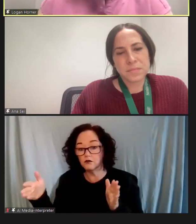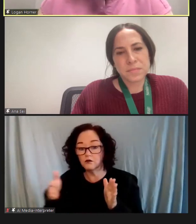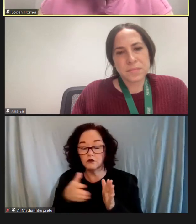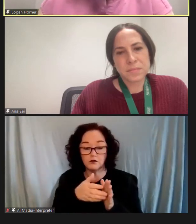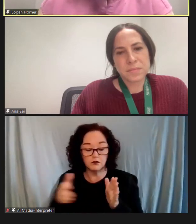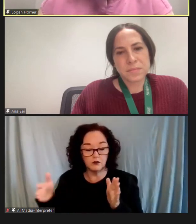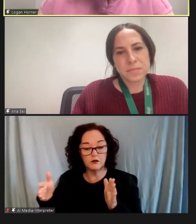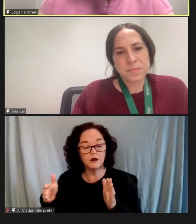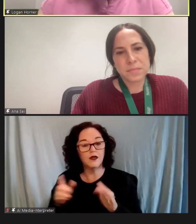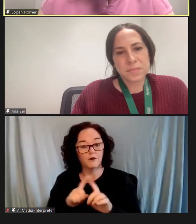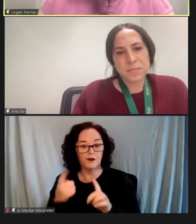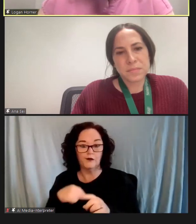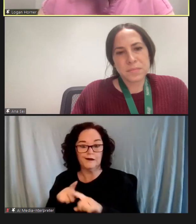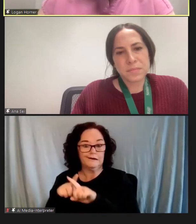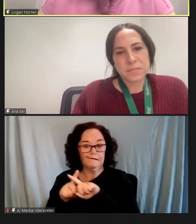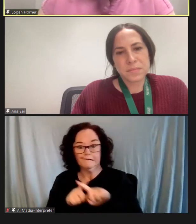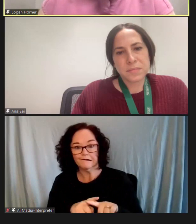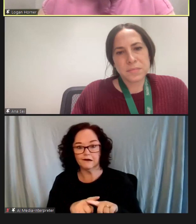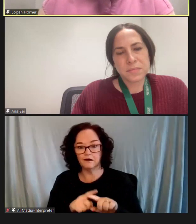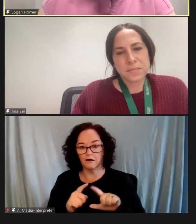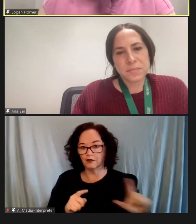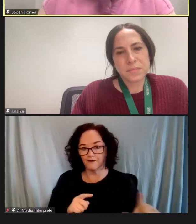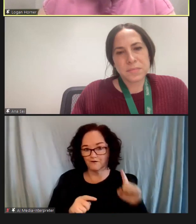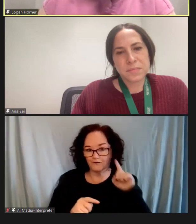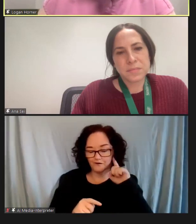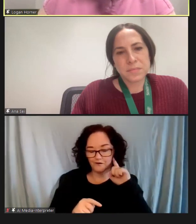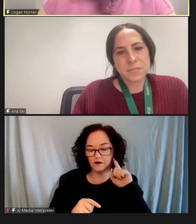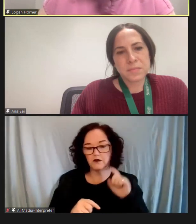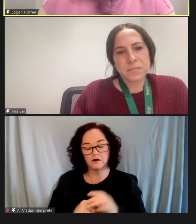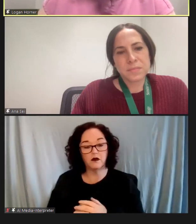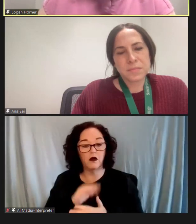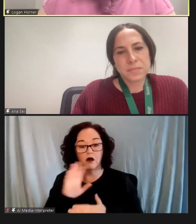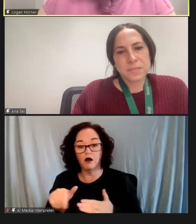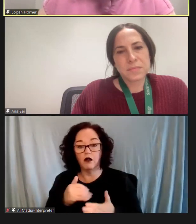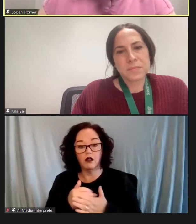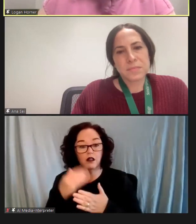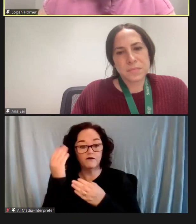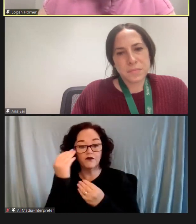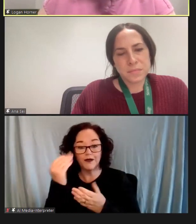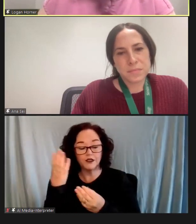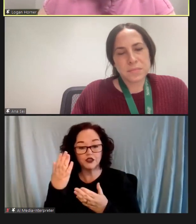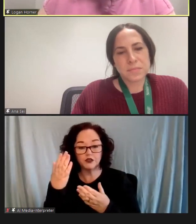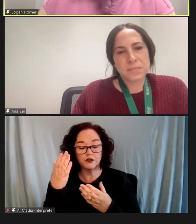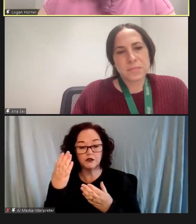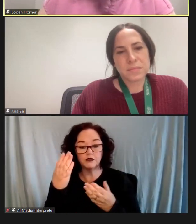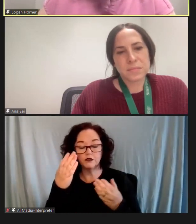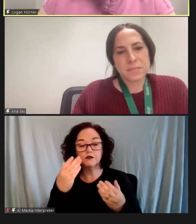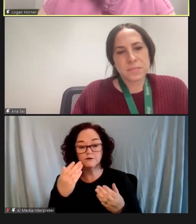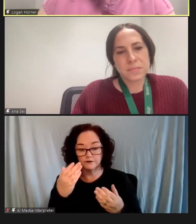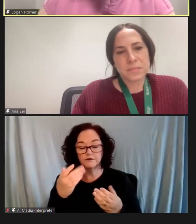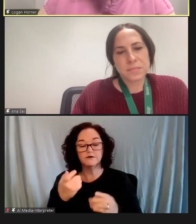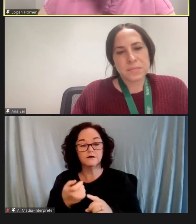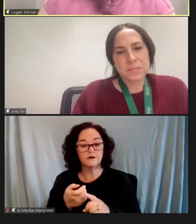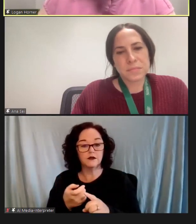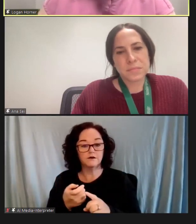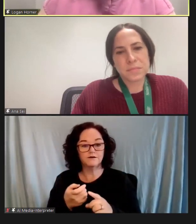ear for that all of the information is